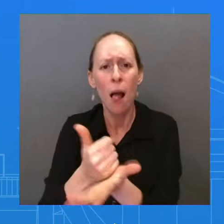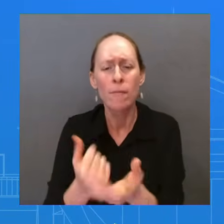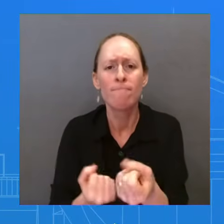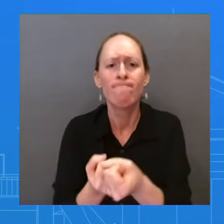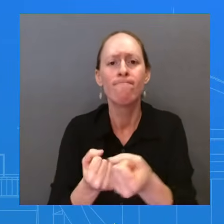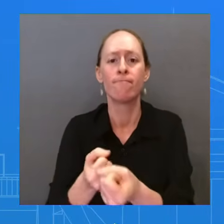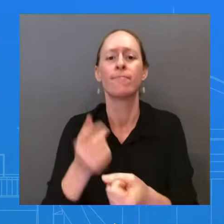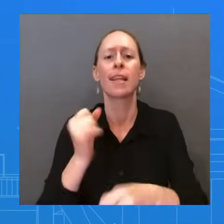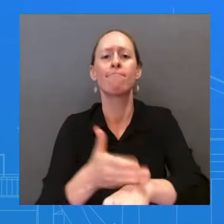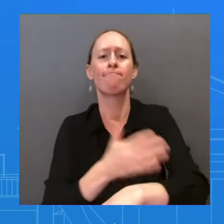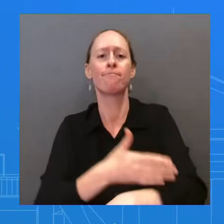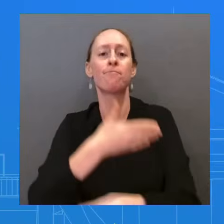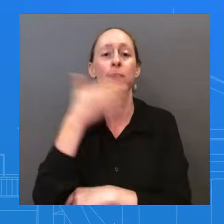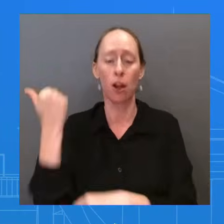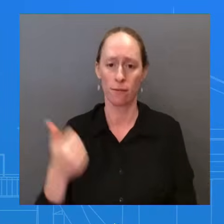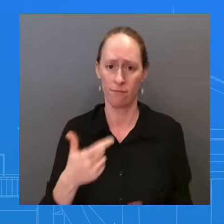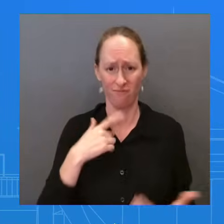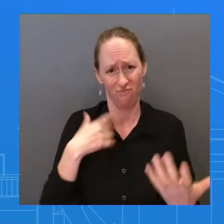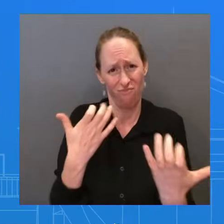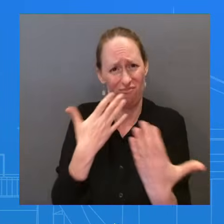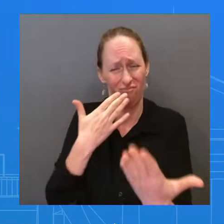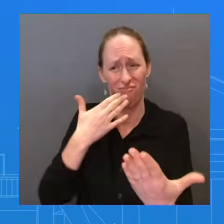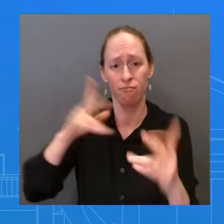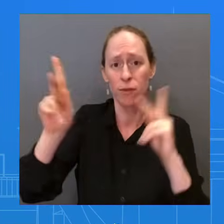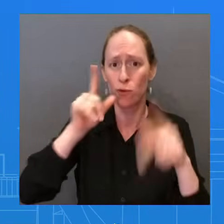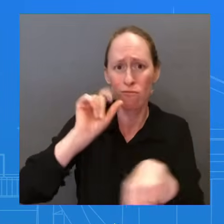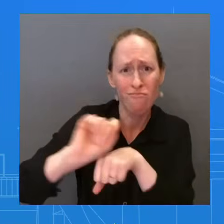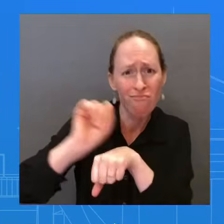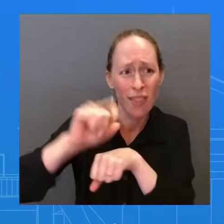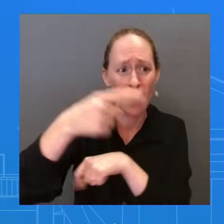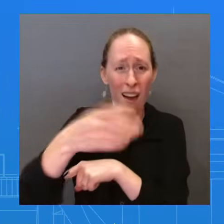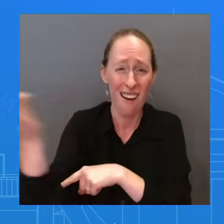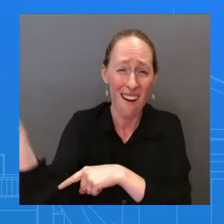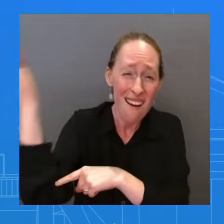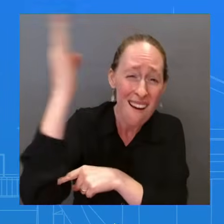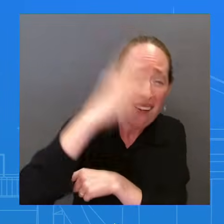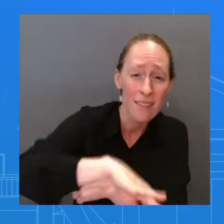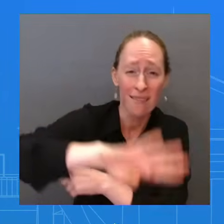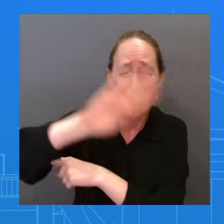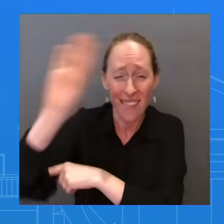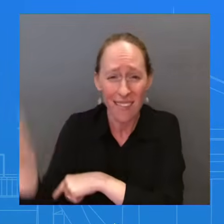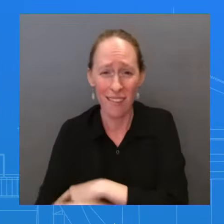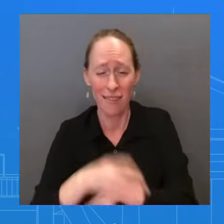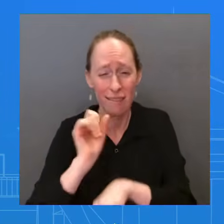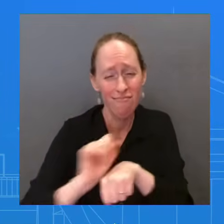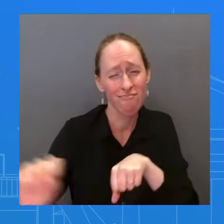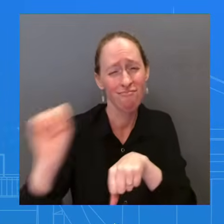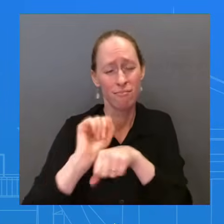and highlighted how the historic investments that are being made through his Investing in America agenda